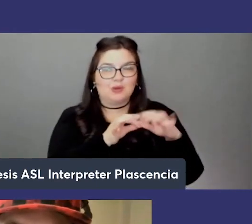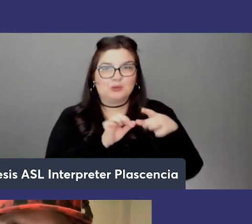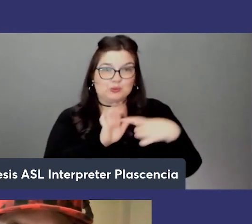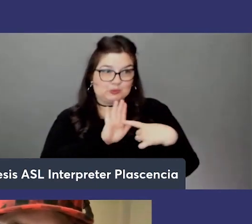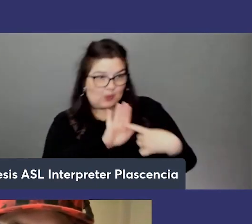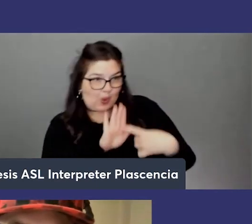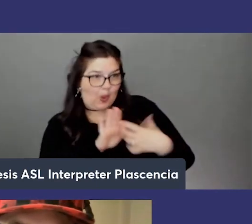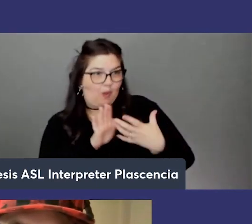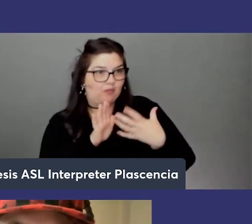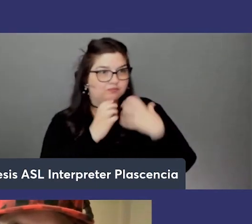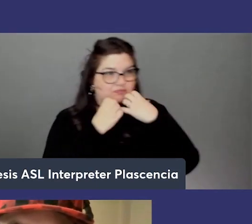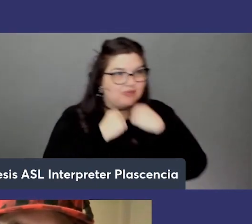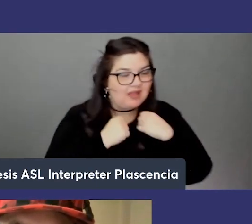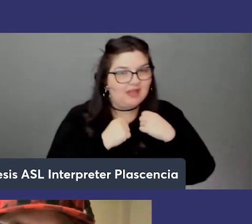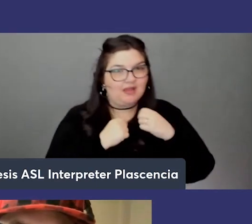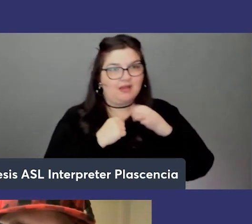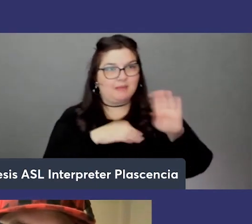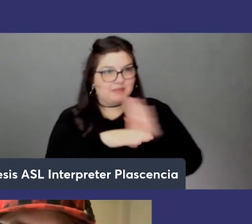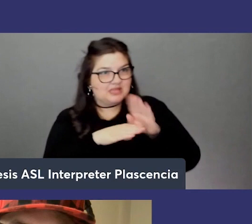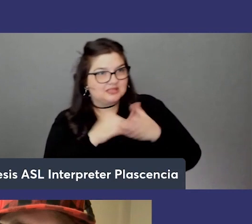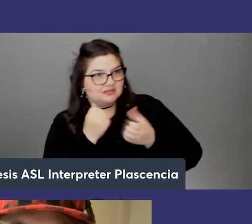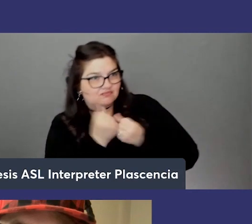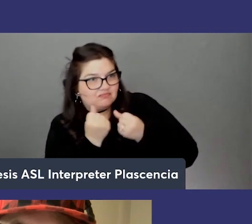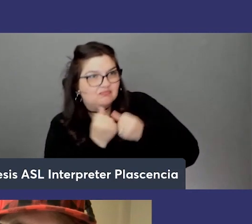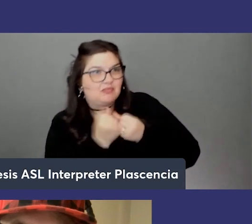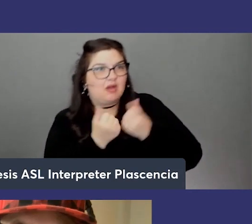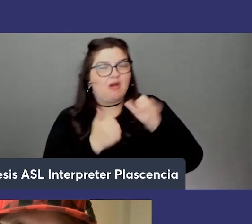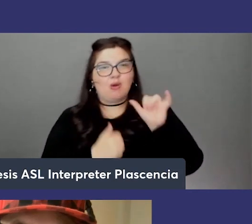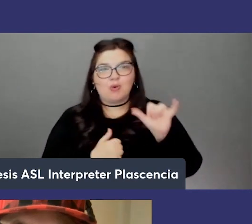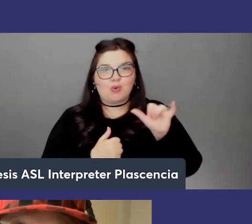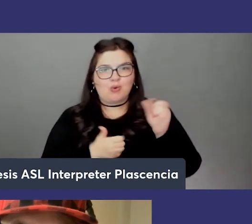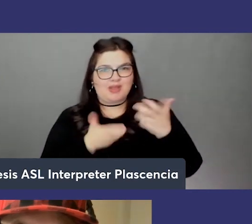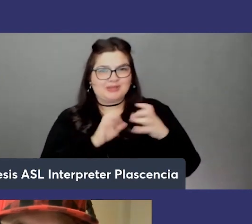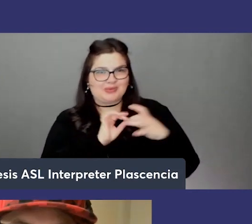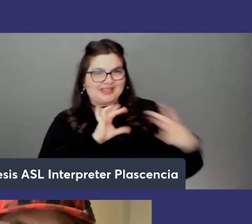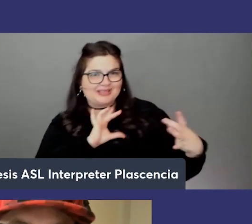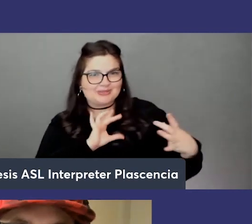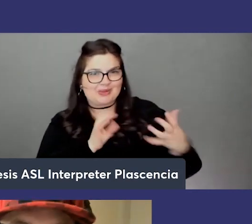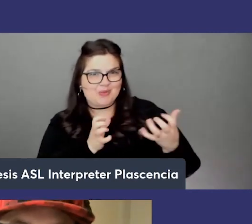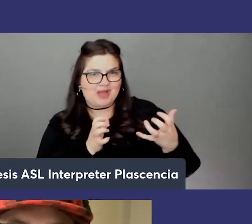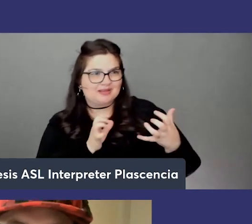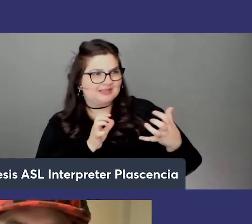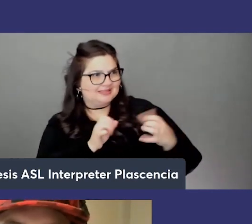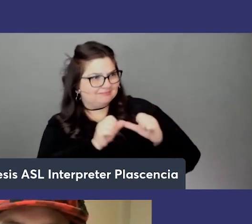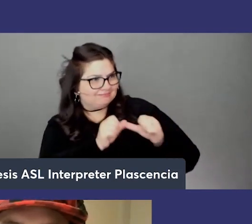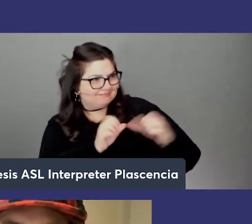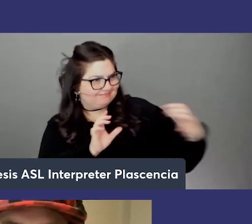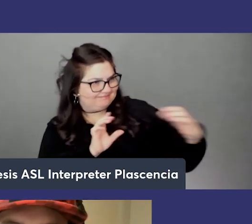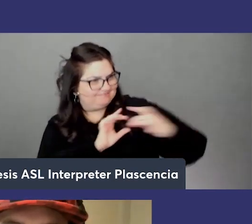and helping them with their business. They're naturally not gonna wanna let go of you, right? They're just gonna, as you said, you're gonna grow with them.